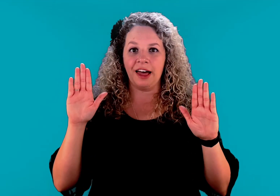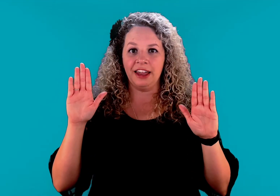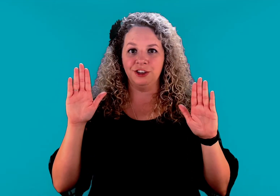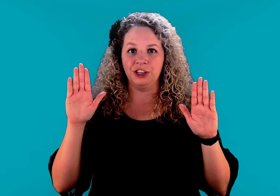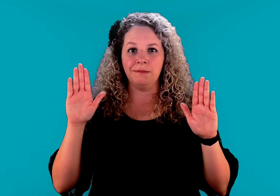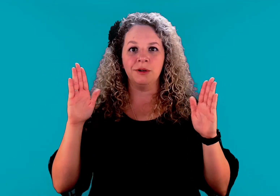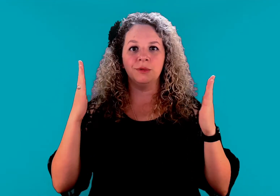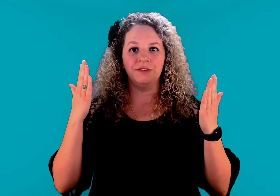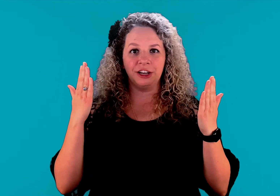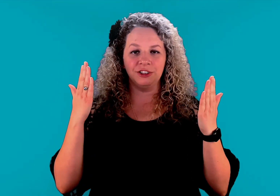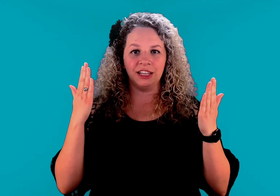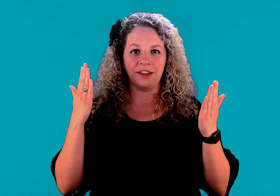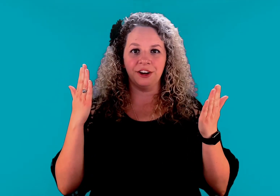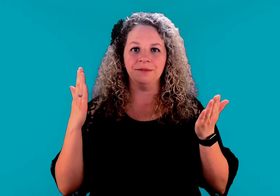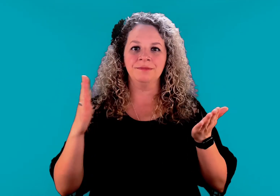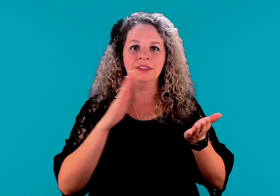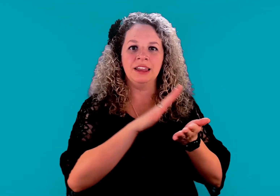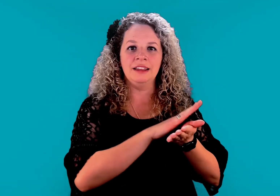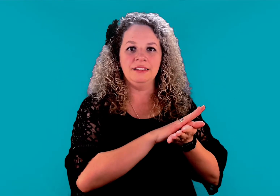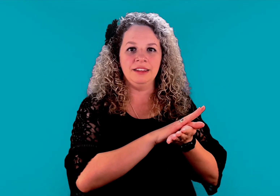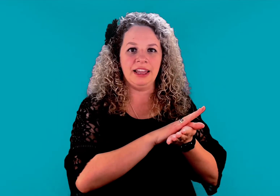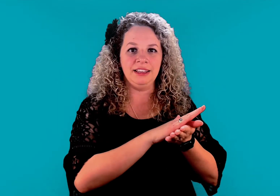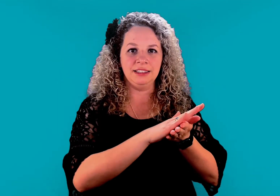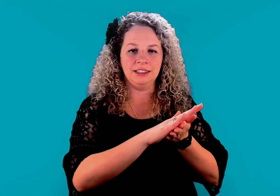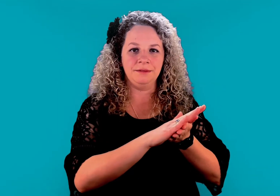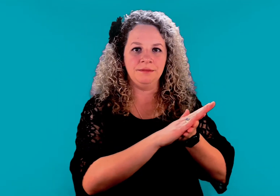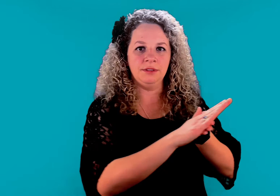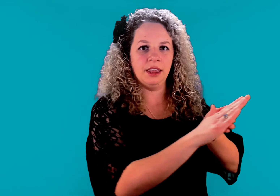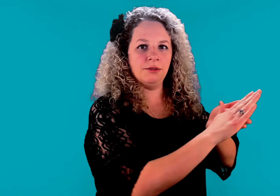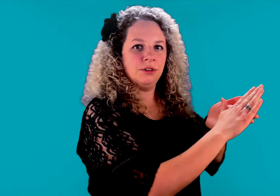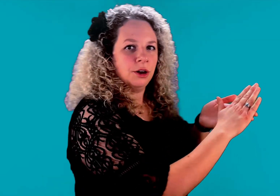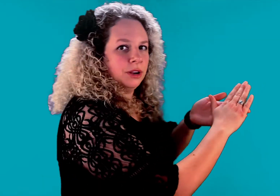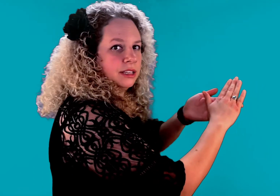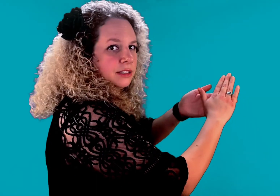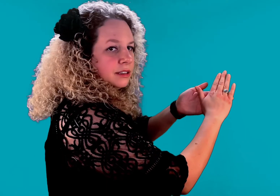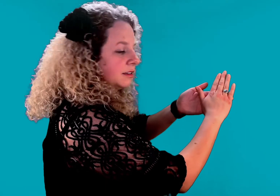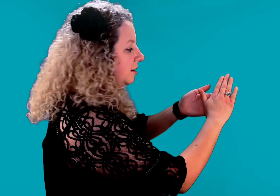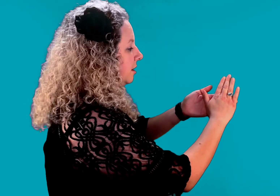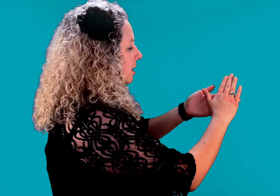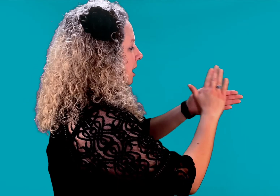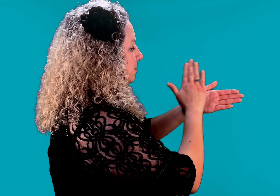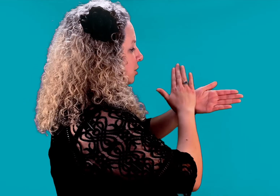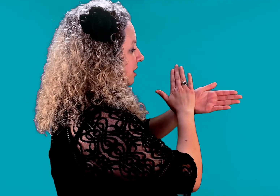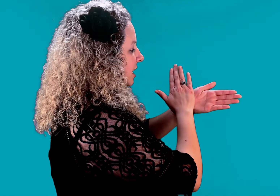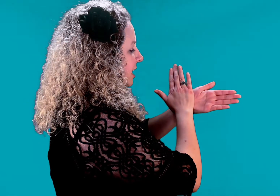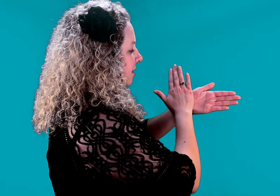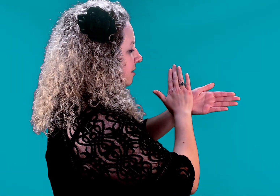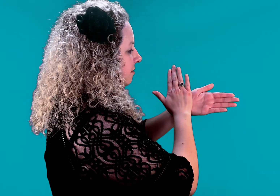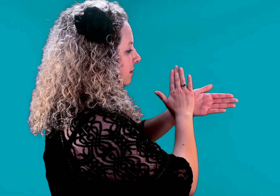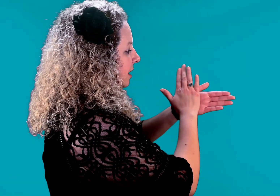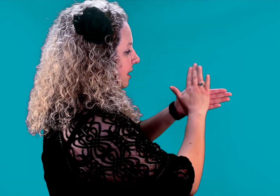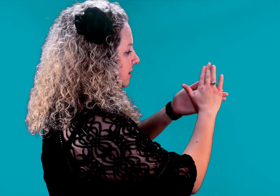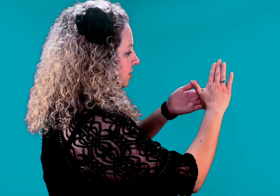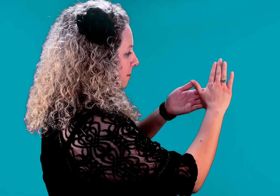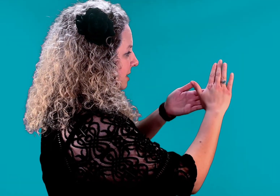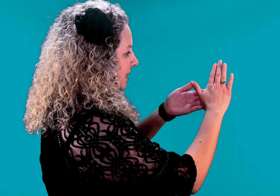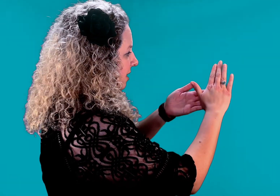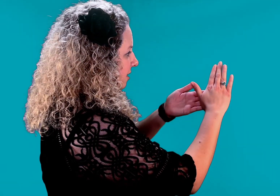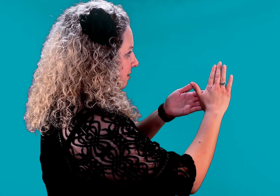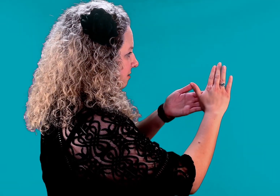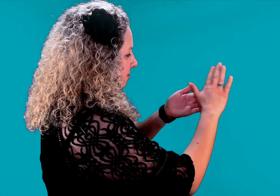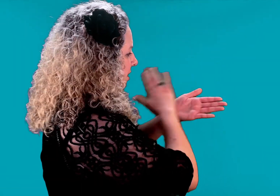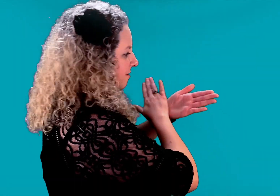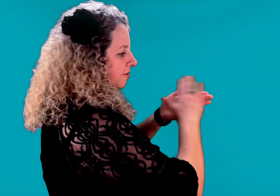handshape with fingers together. NICE. And notice I'm starting here and stopping here. Not flying